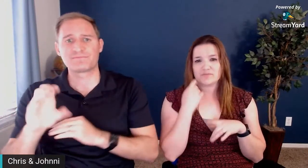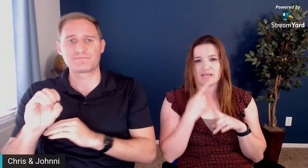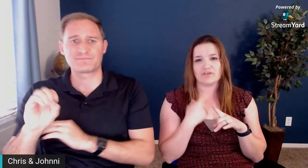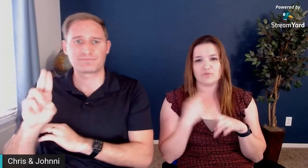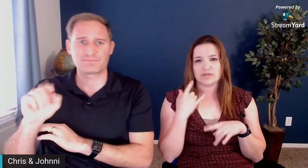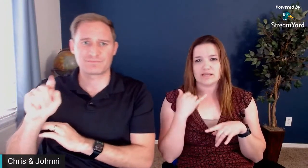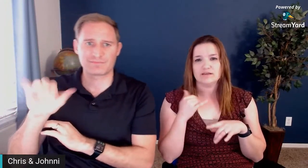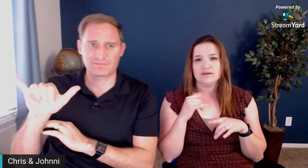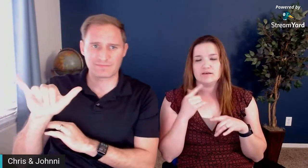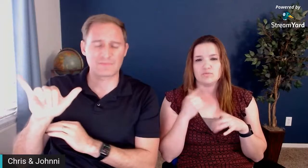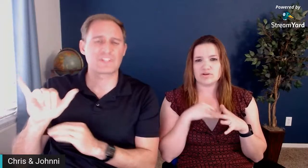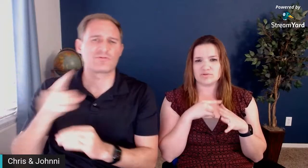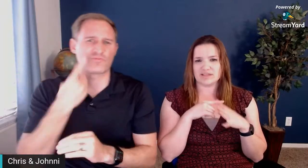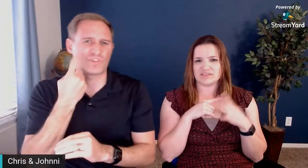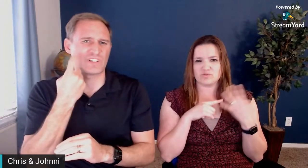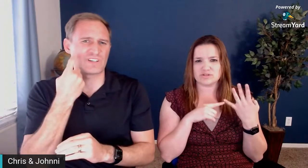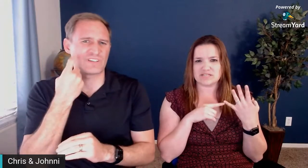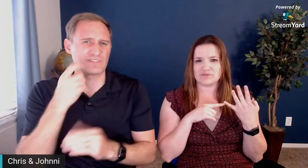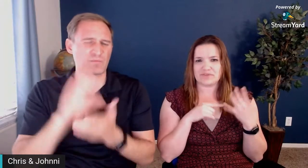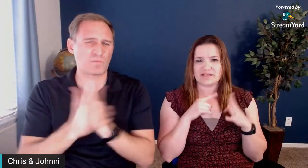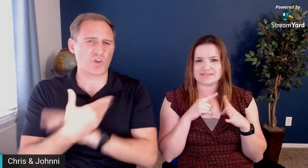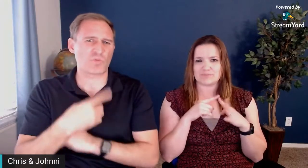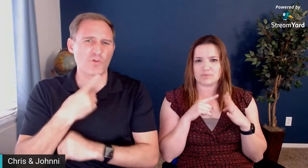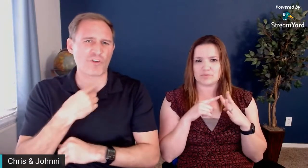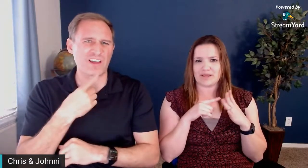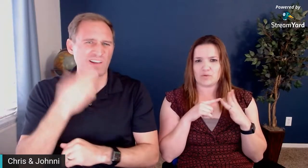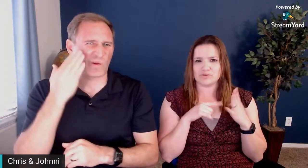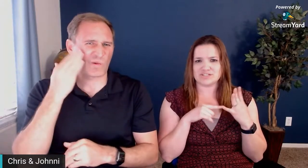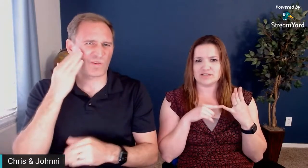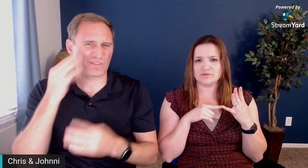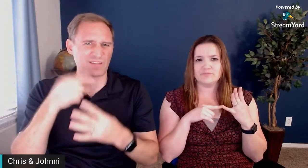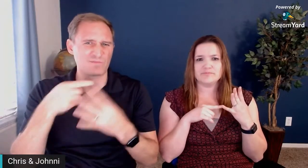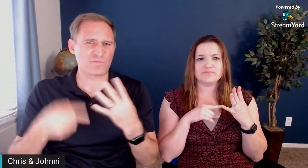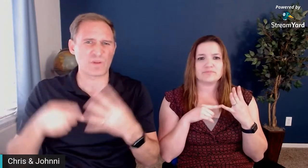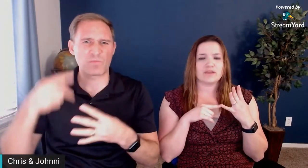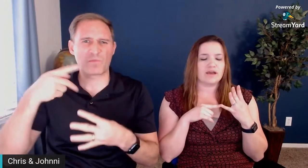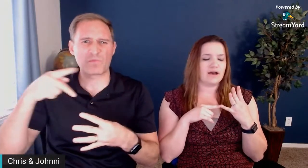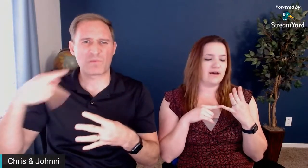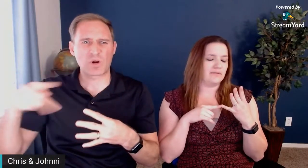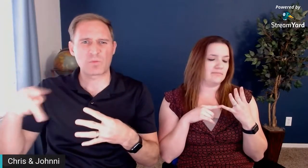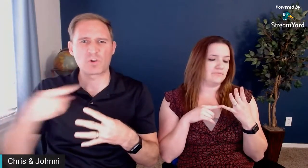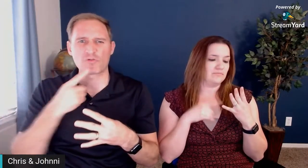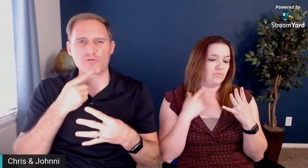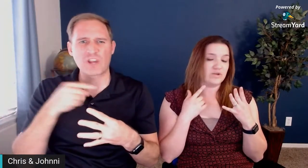from california we're doing like the four tiers thing it's like purple red orange yellow um we